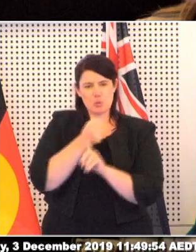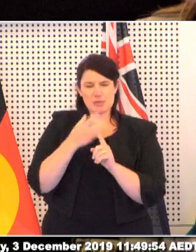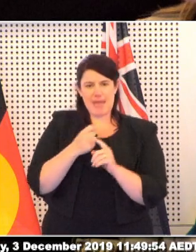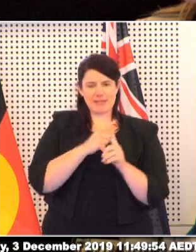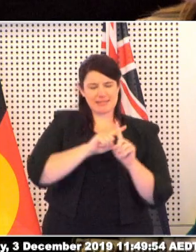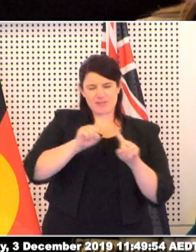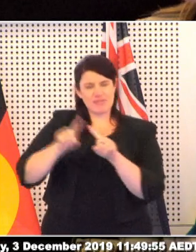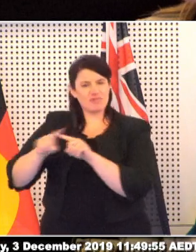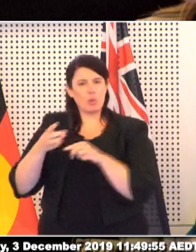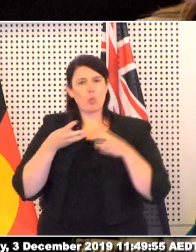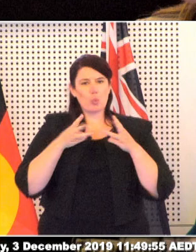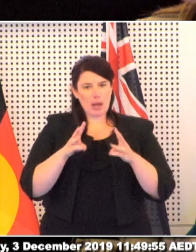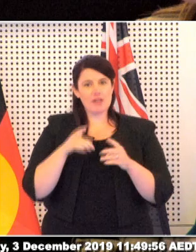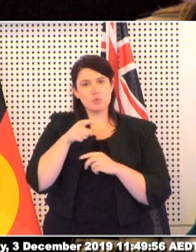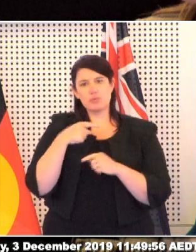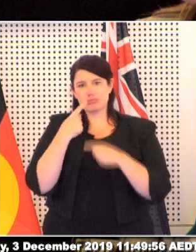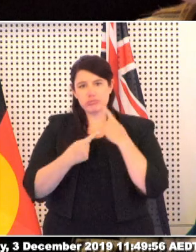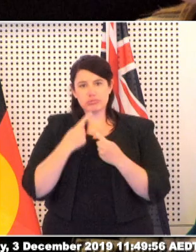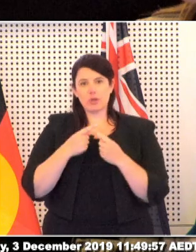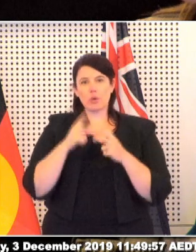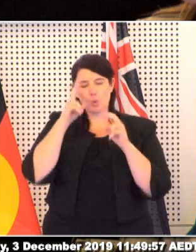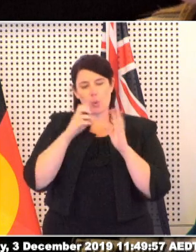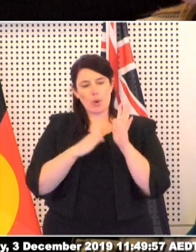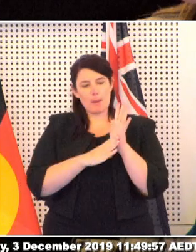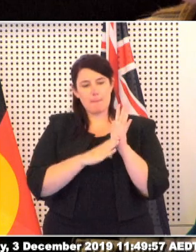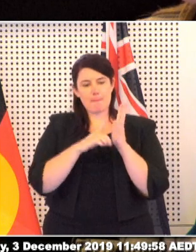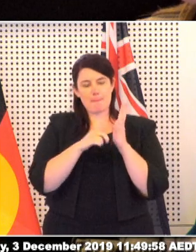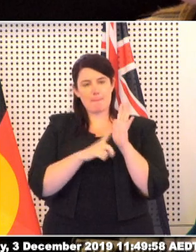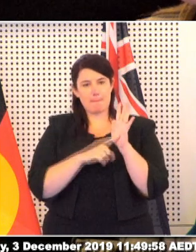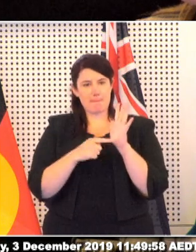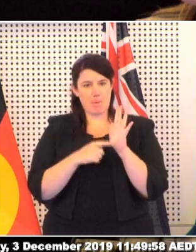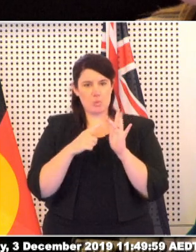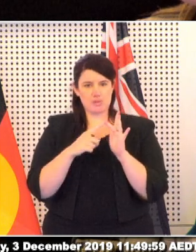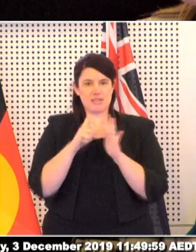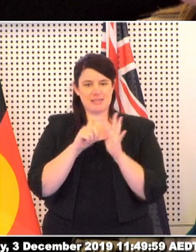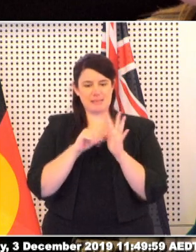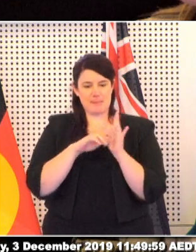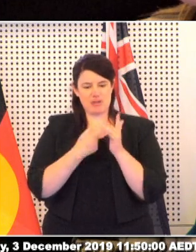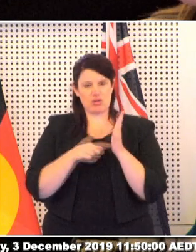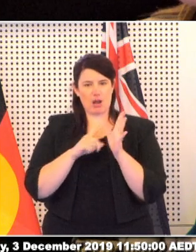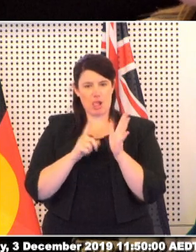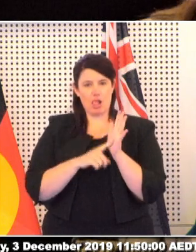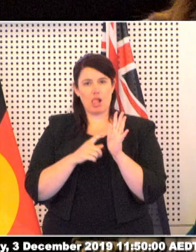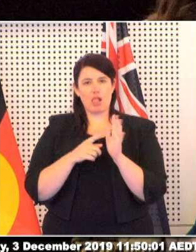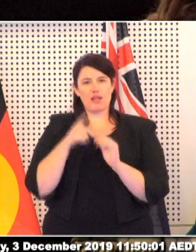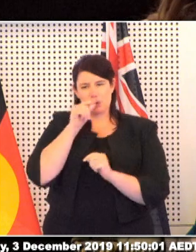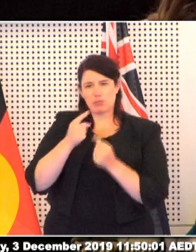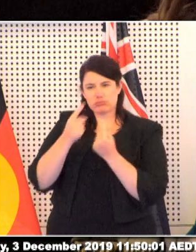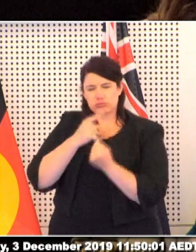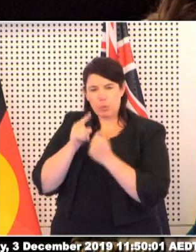And you describe that as the multidimensional nature of abuse. Perhaps if you can tell the Commission what that means. Thanks.